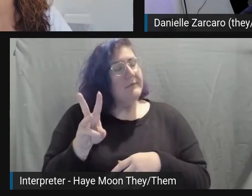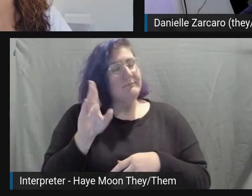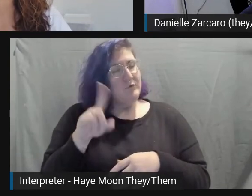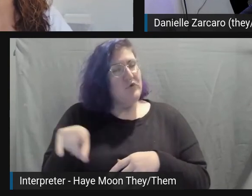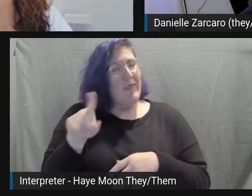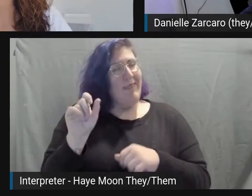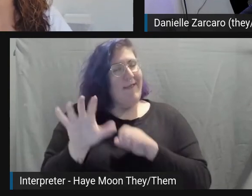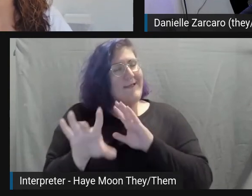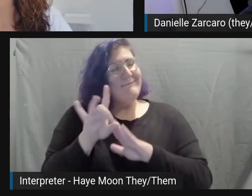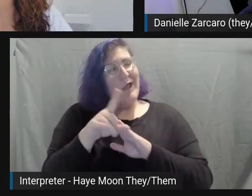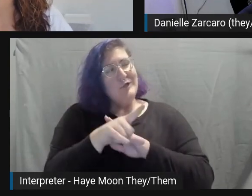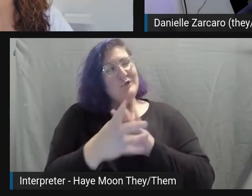Wonderful.